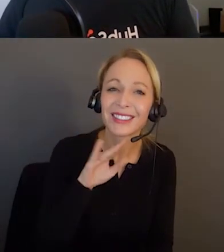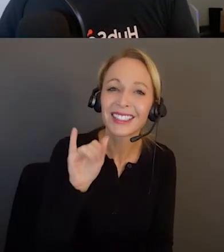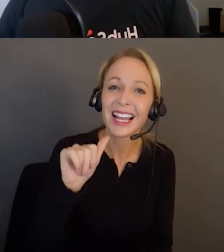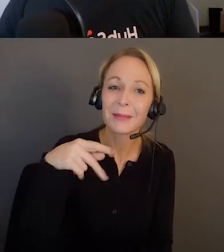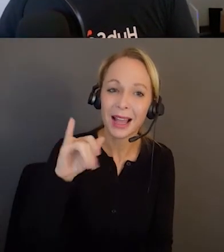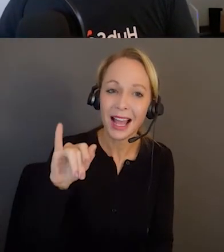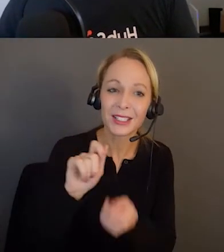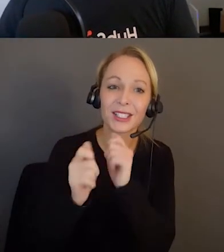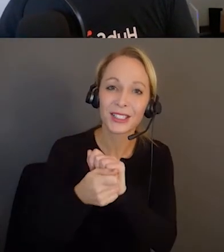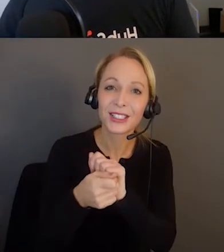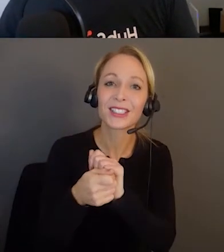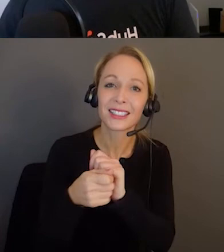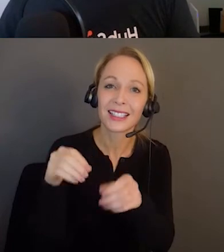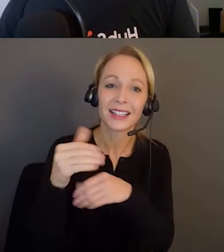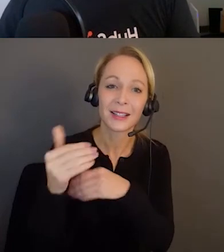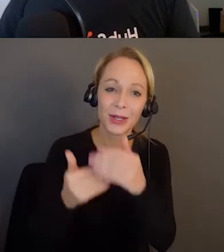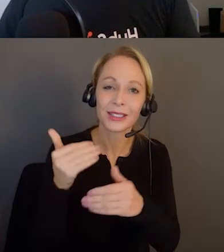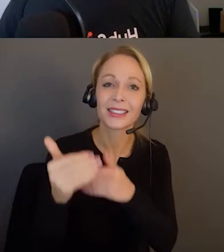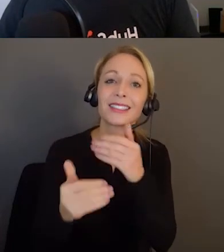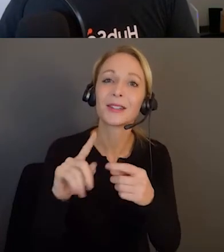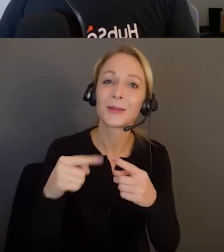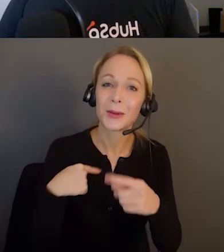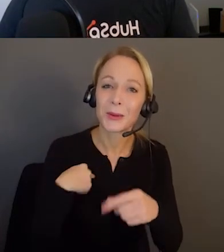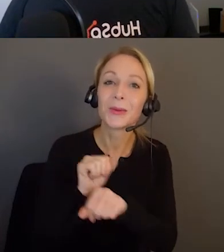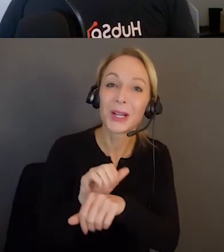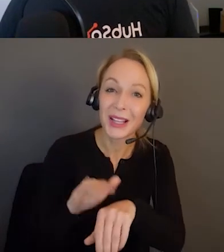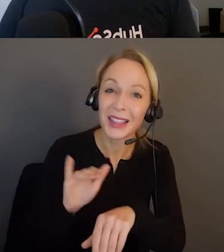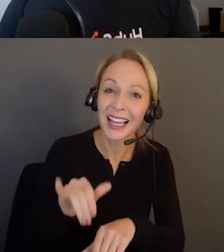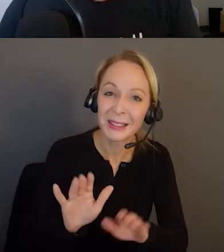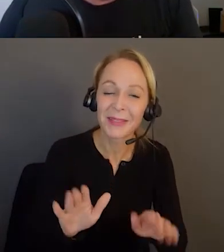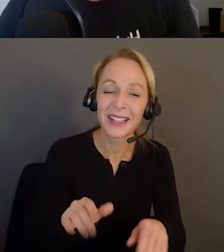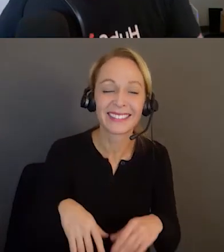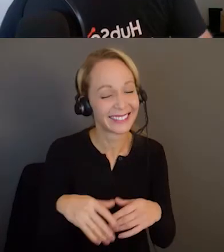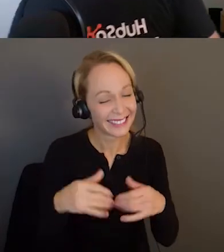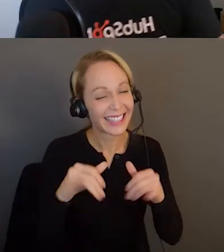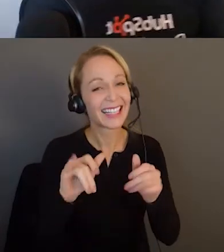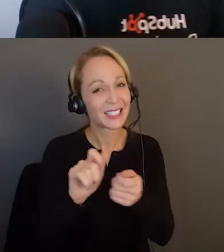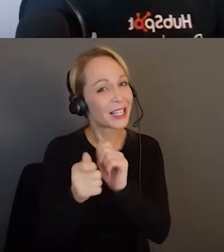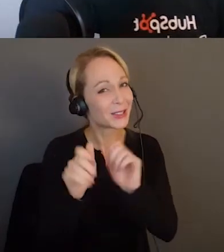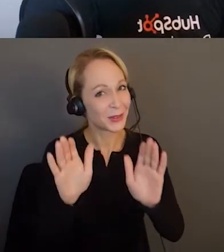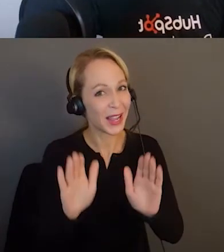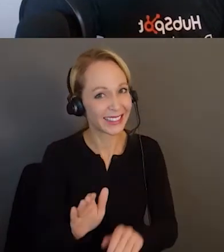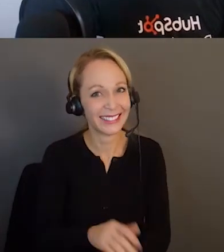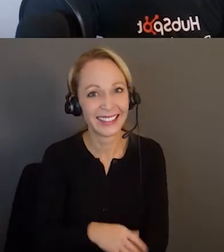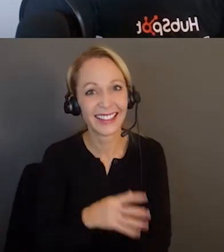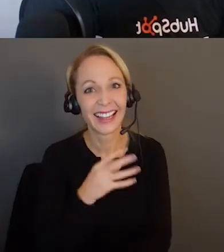IN THE PROCESS WHEN YOU ARE WORKING ON IT. BUT STILL THE CHANGES ARE GREAT AND WE ARE LOVING IT. YEAH.